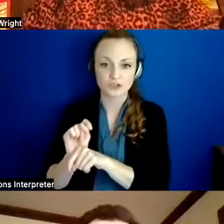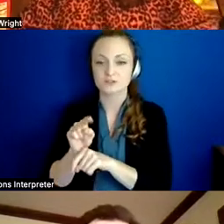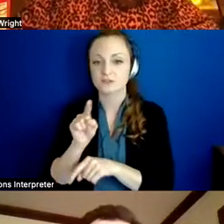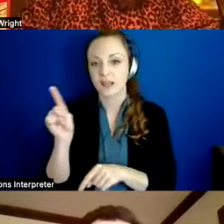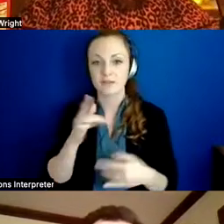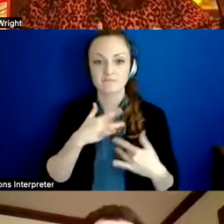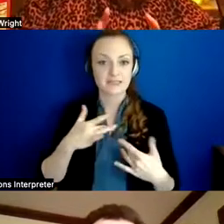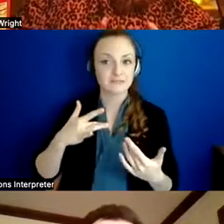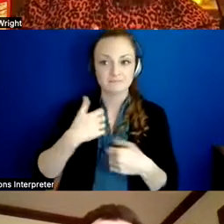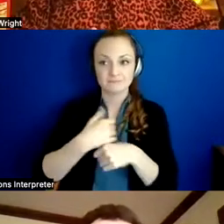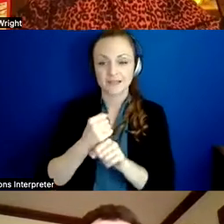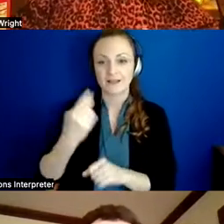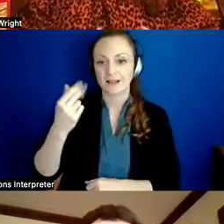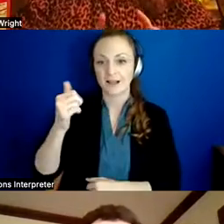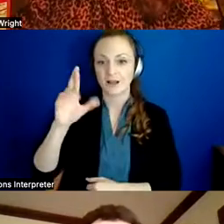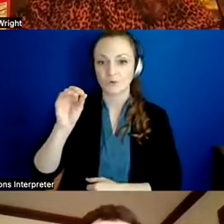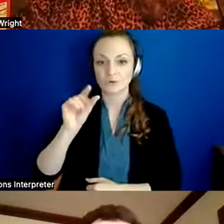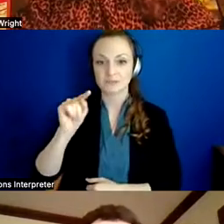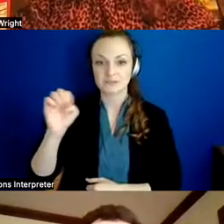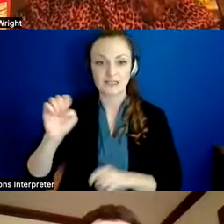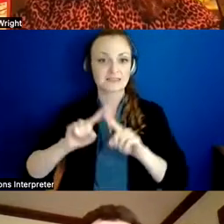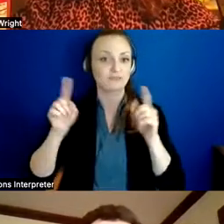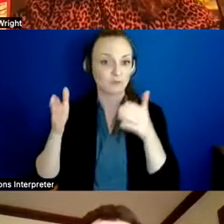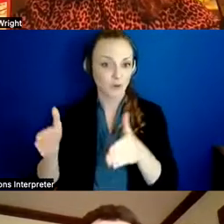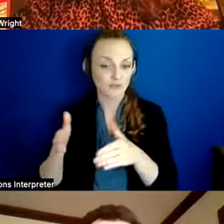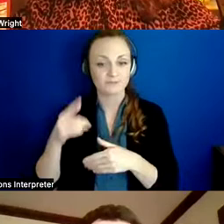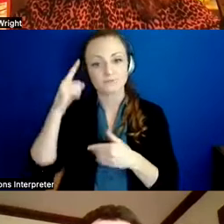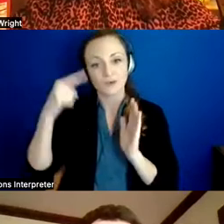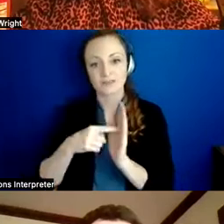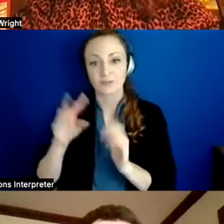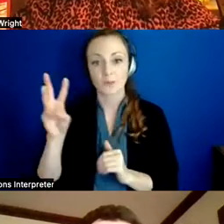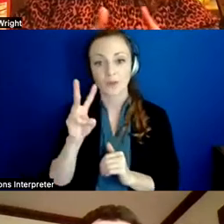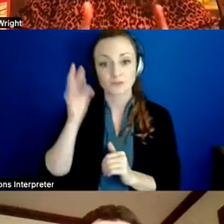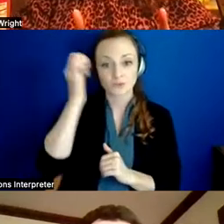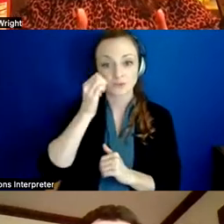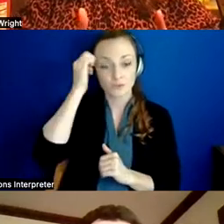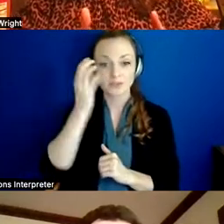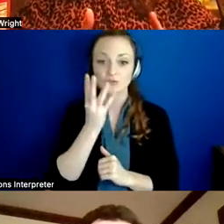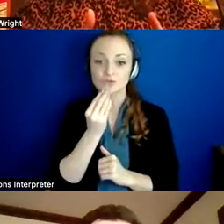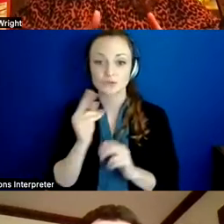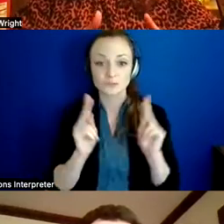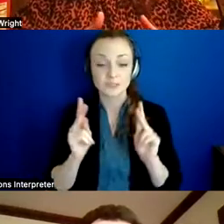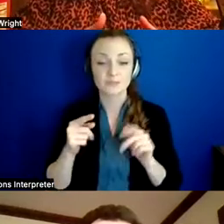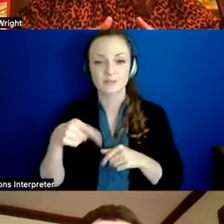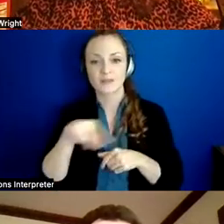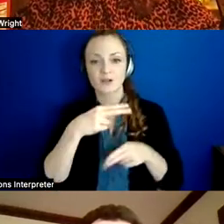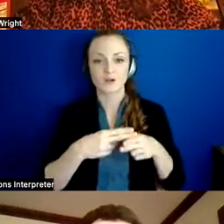19:37:03 So the Jews who are in Western Europe. are are called safari Jews, and those are